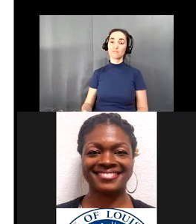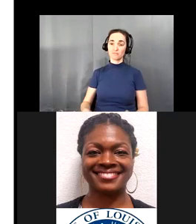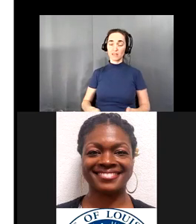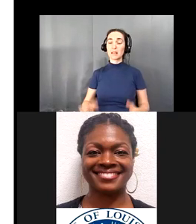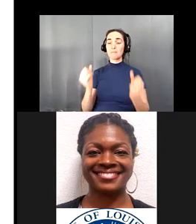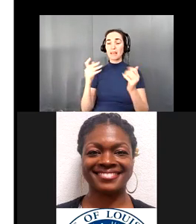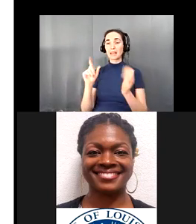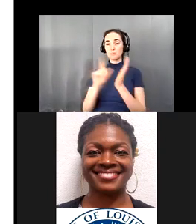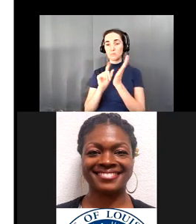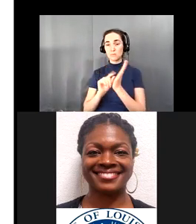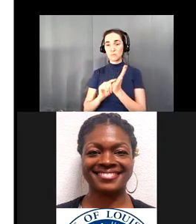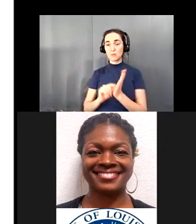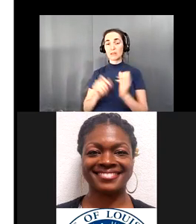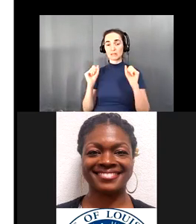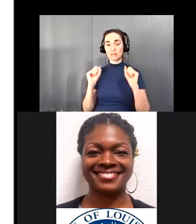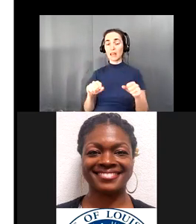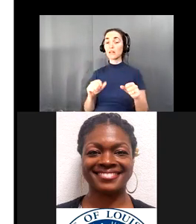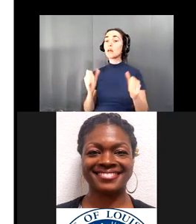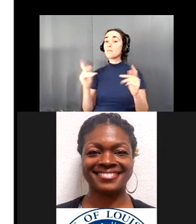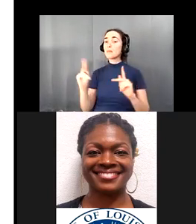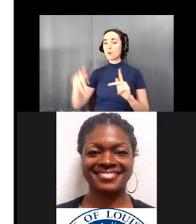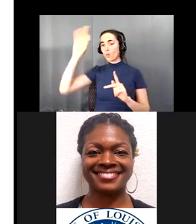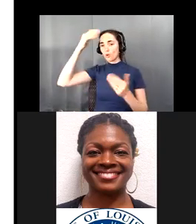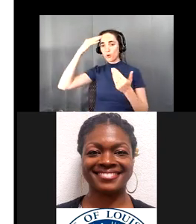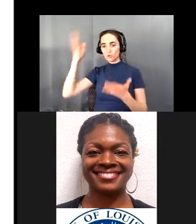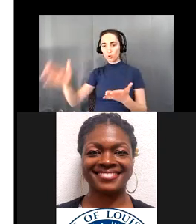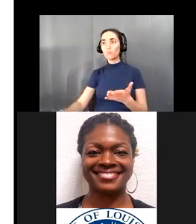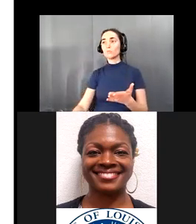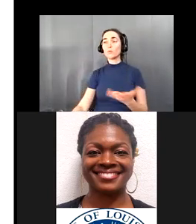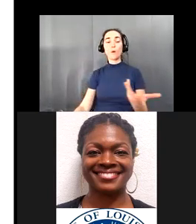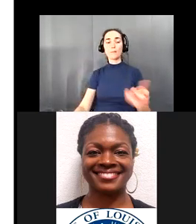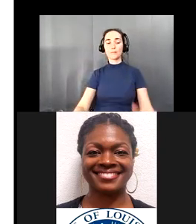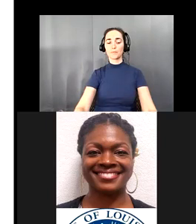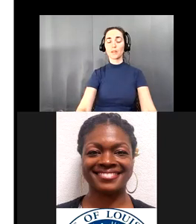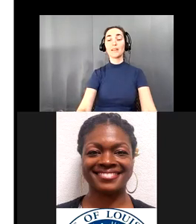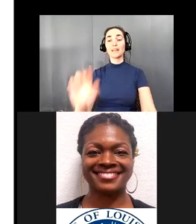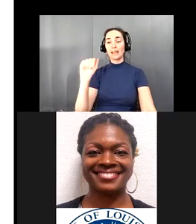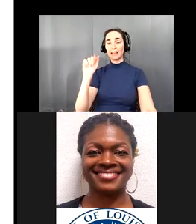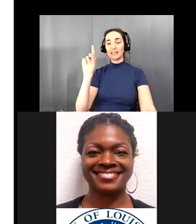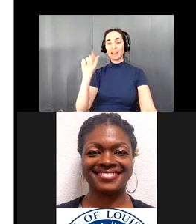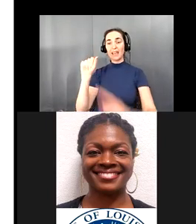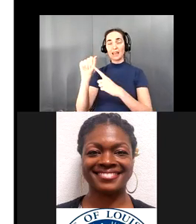lot of people don't know this, we share it, that the ADA under Title two I believe covers